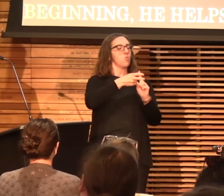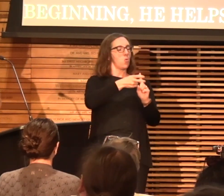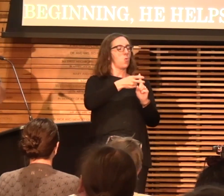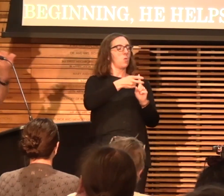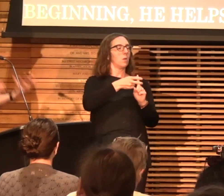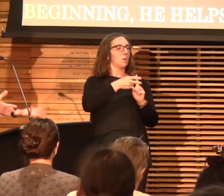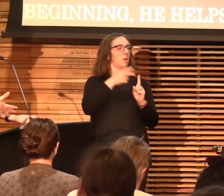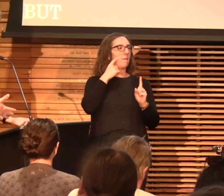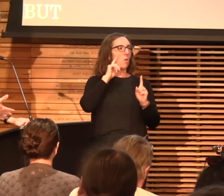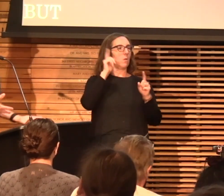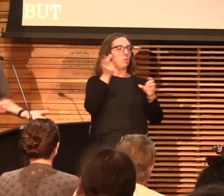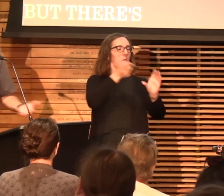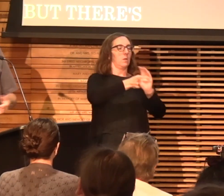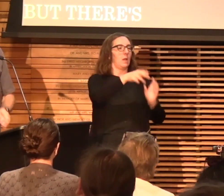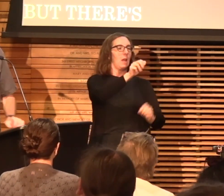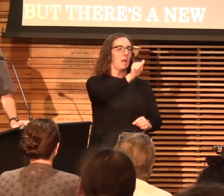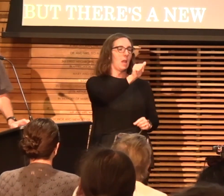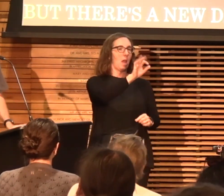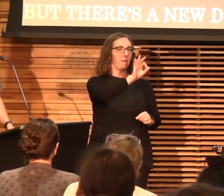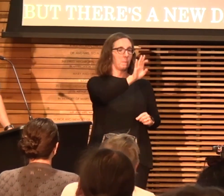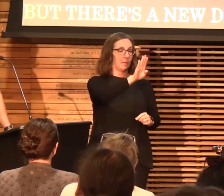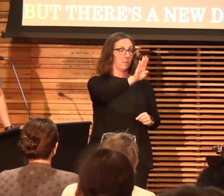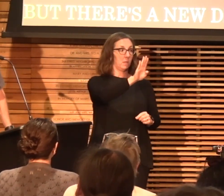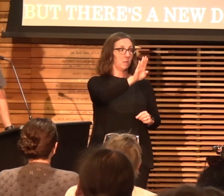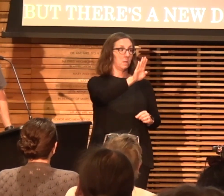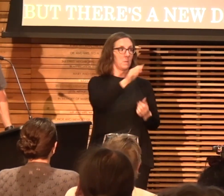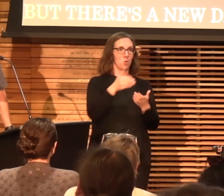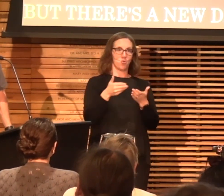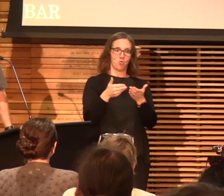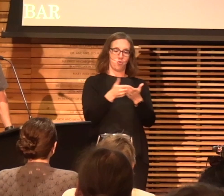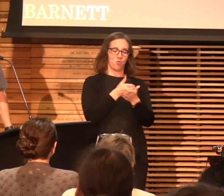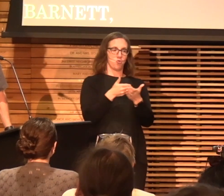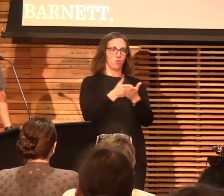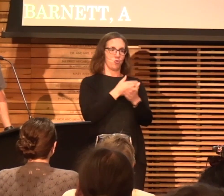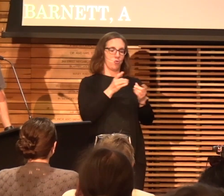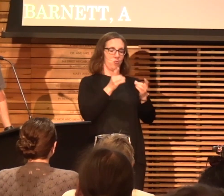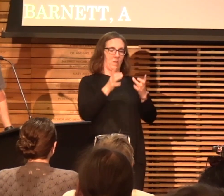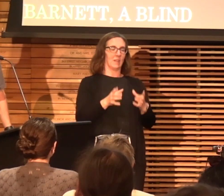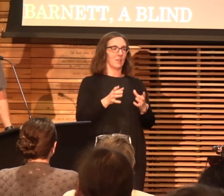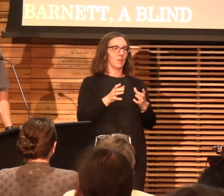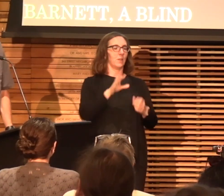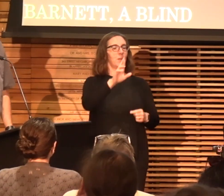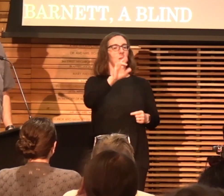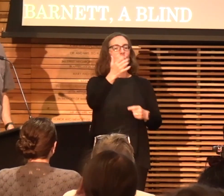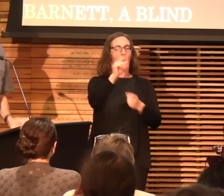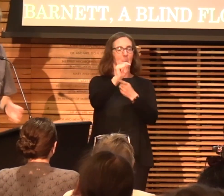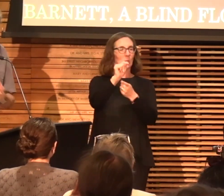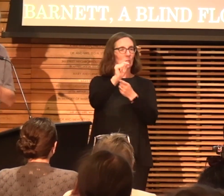But there's a new director, a guy named Robert Barnett, a blind Floridian who comes in.